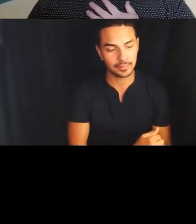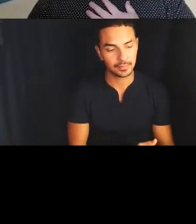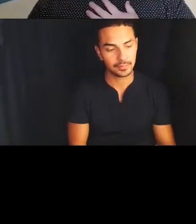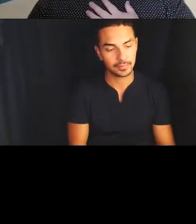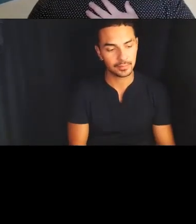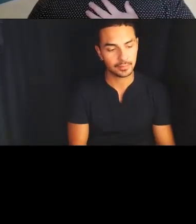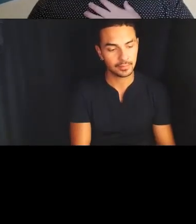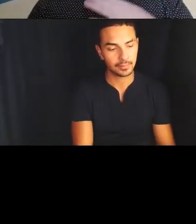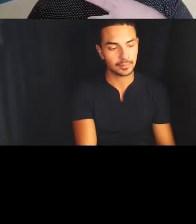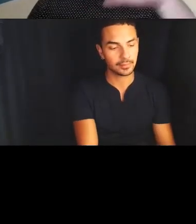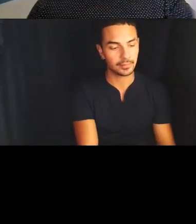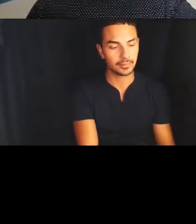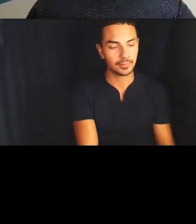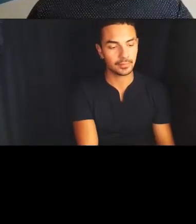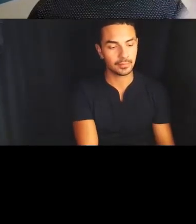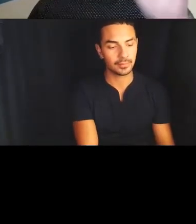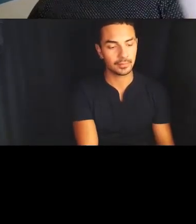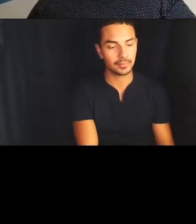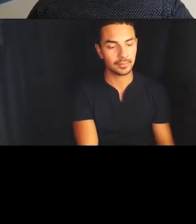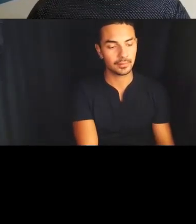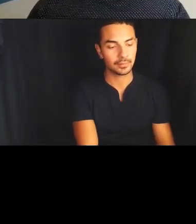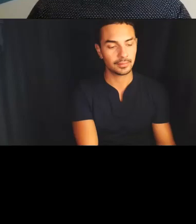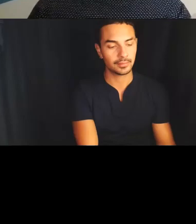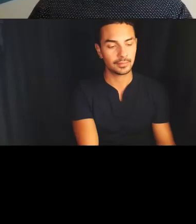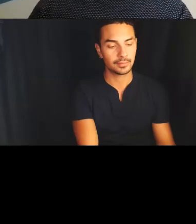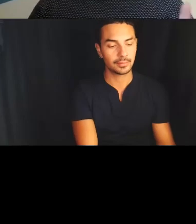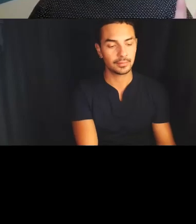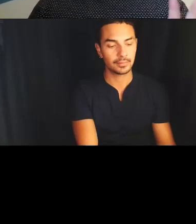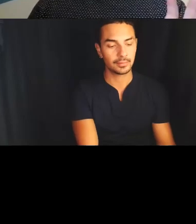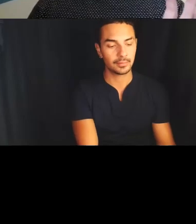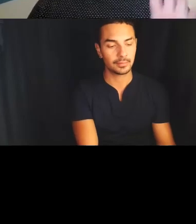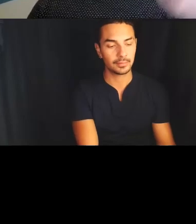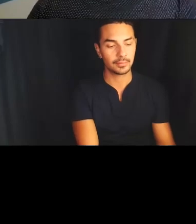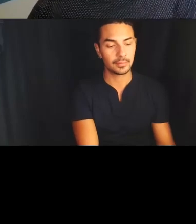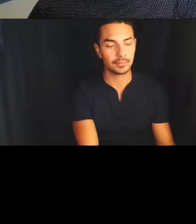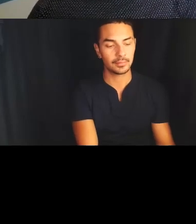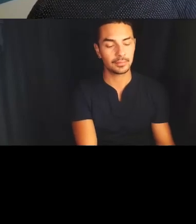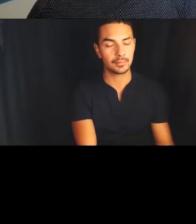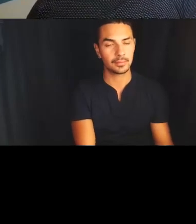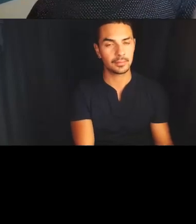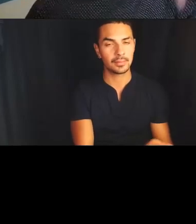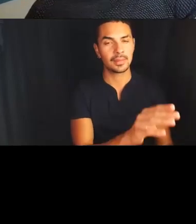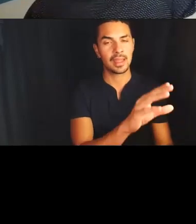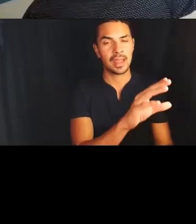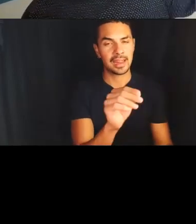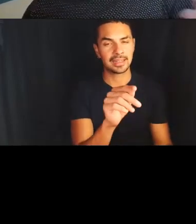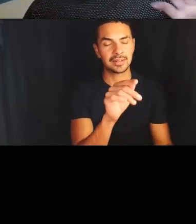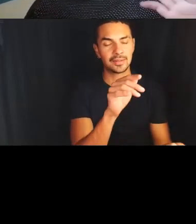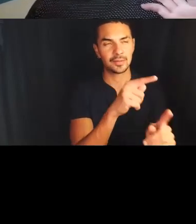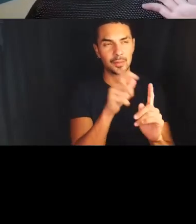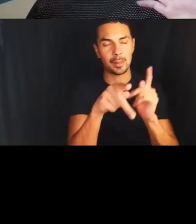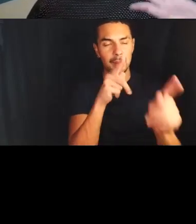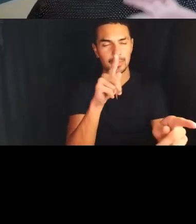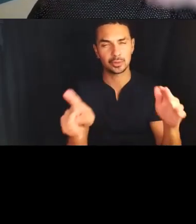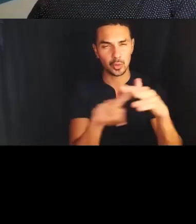we could kind of guess that folks fit into kind of a female or woman category